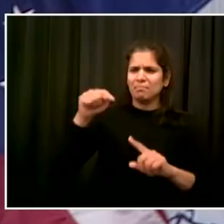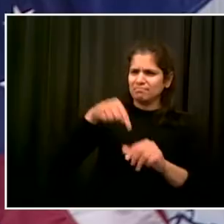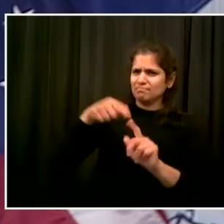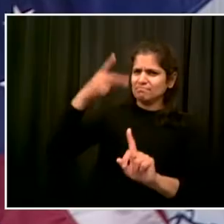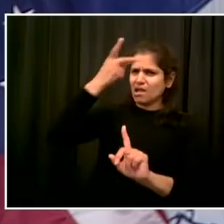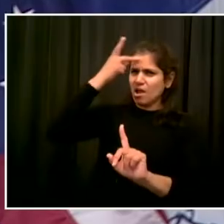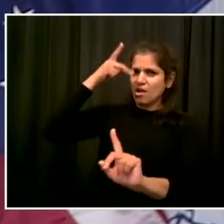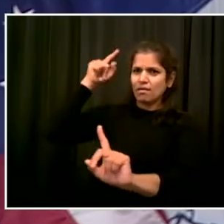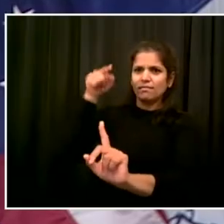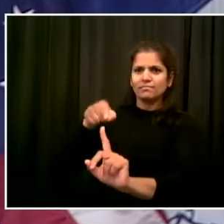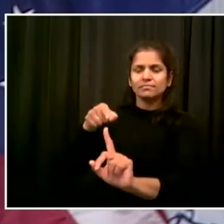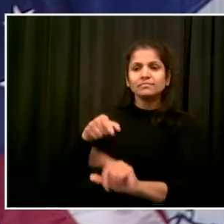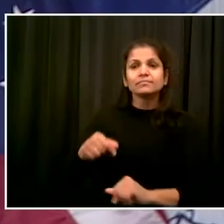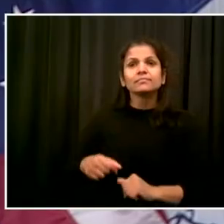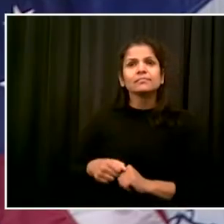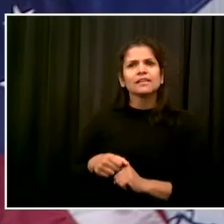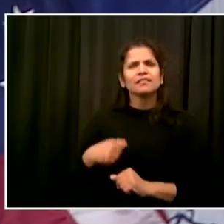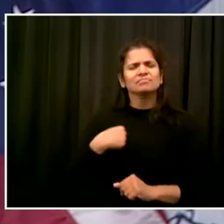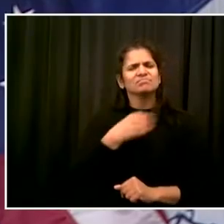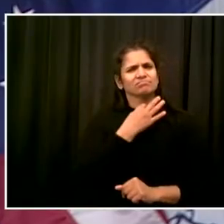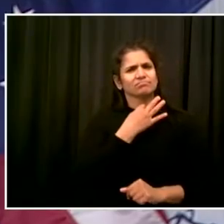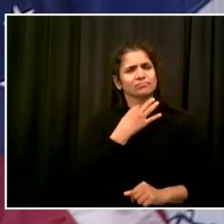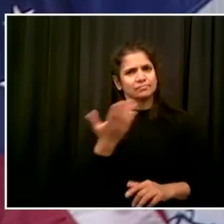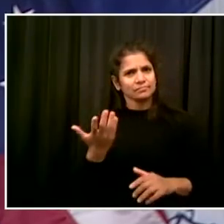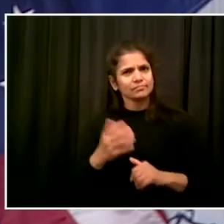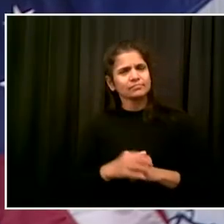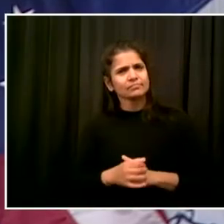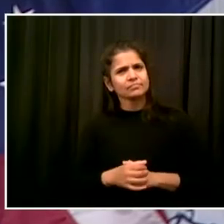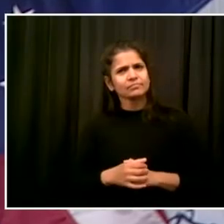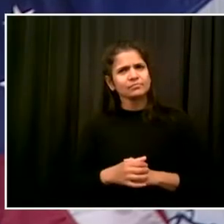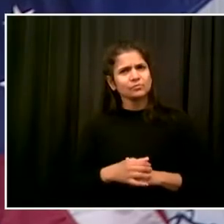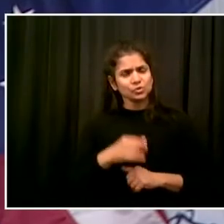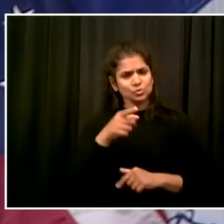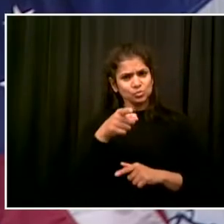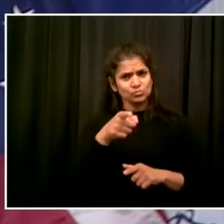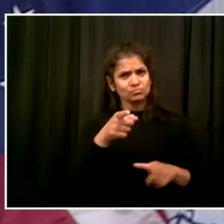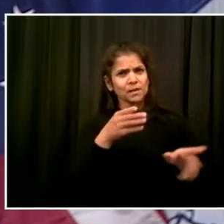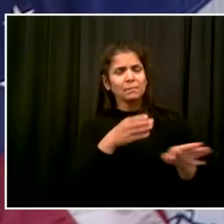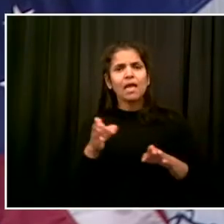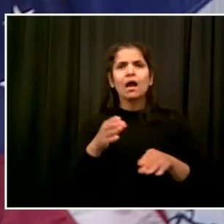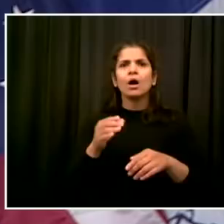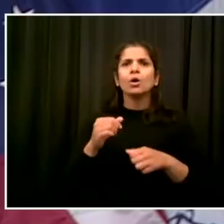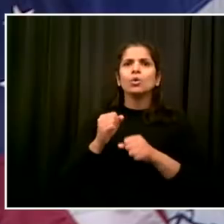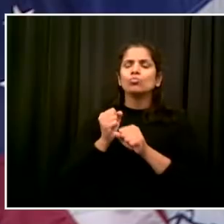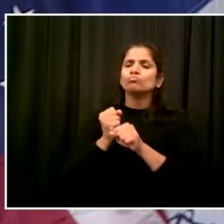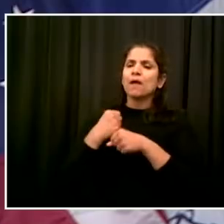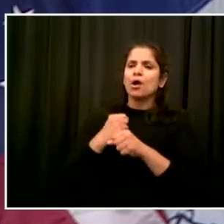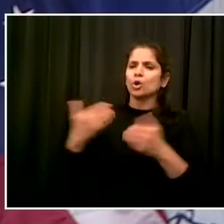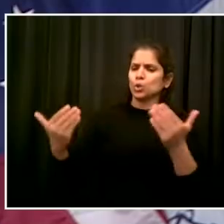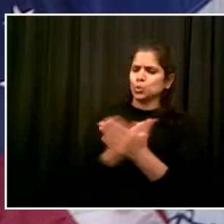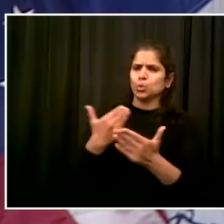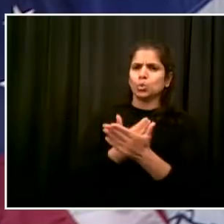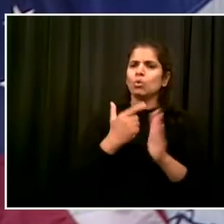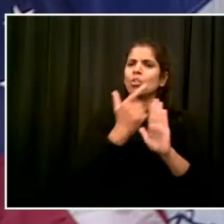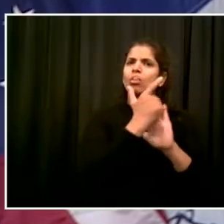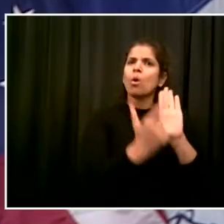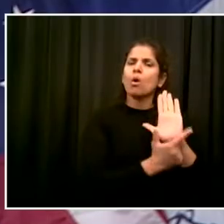A LOT F OCLSAL FOR THE LEGISLATION TO MAKE IT A HATE CRI. ME